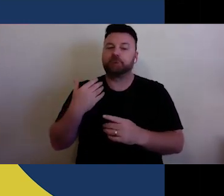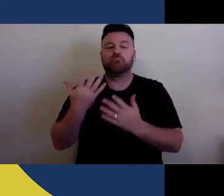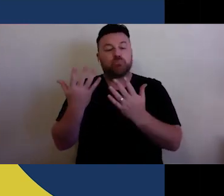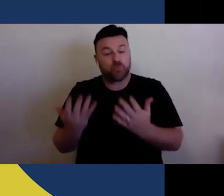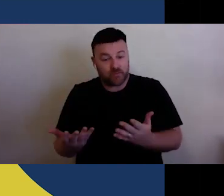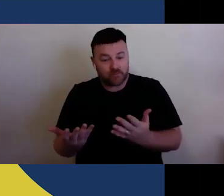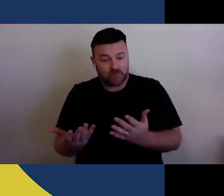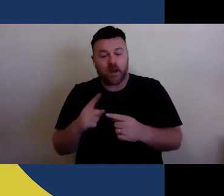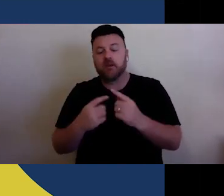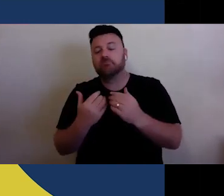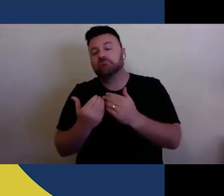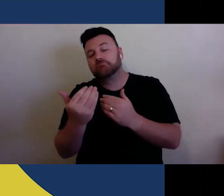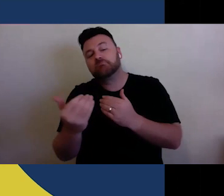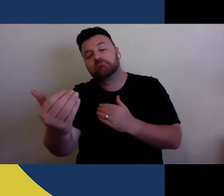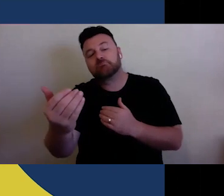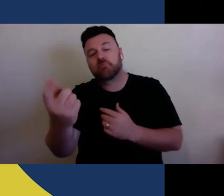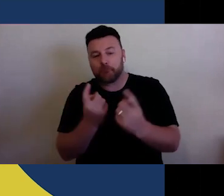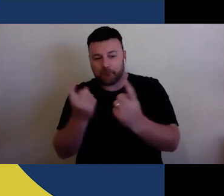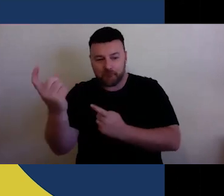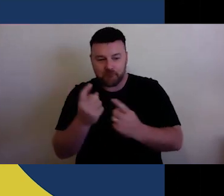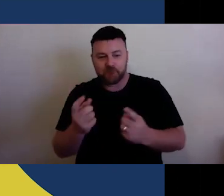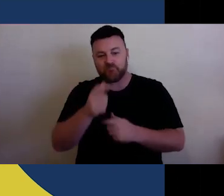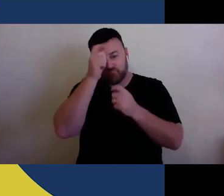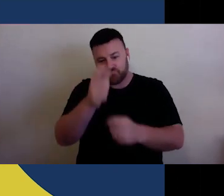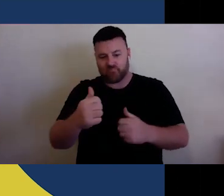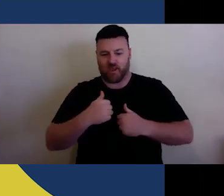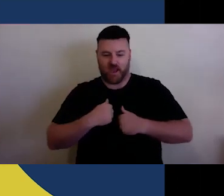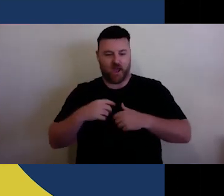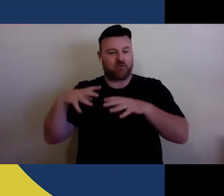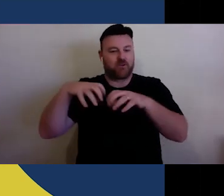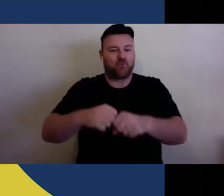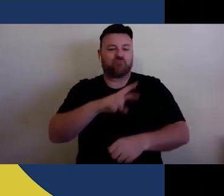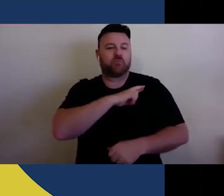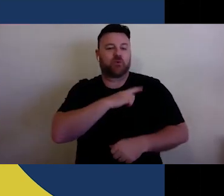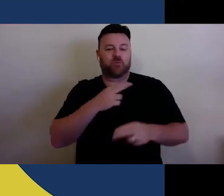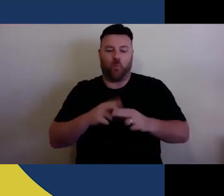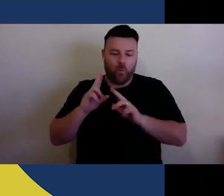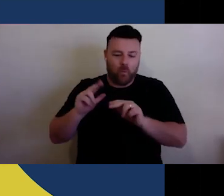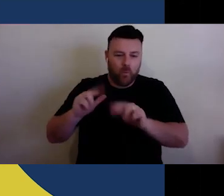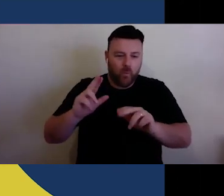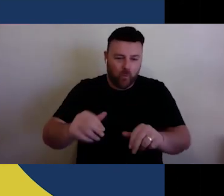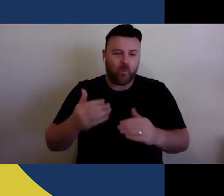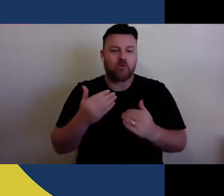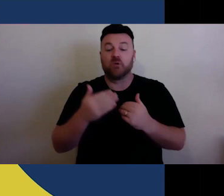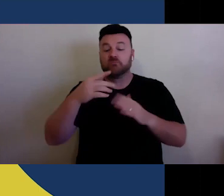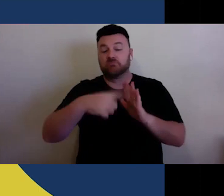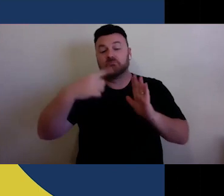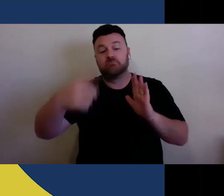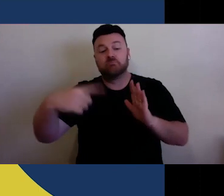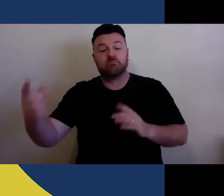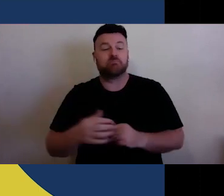honouring our custodianship responsibilities through time immortal, the Dreaming